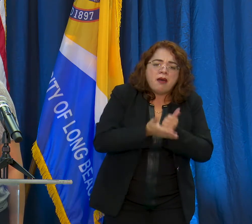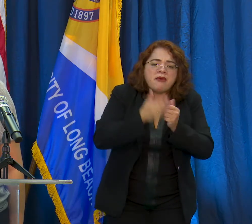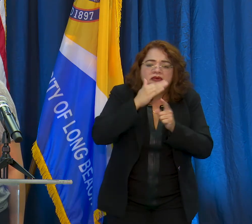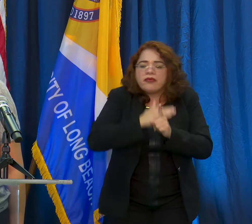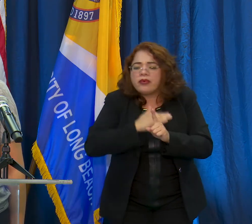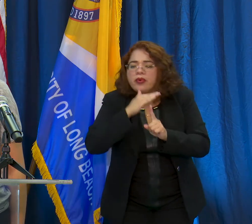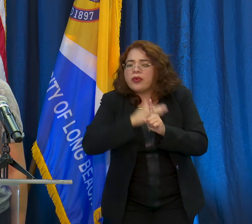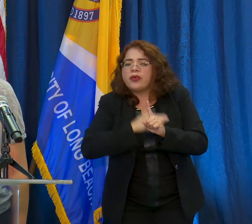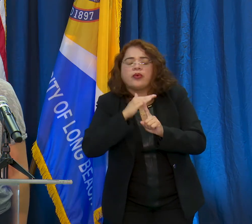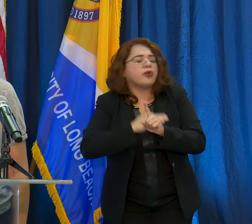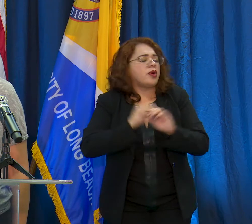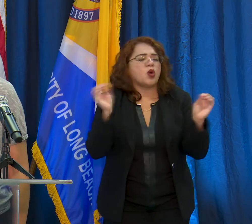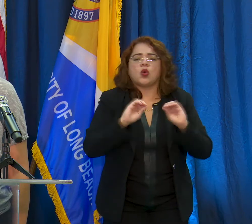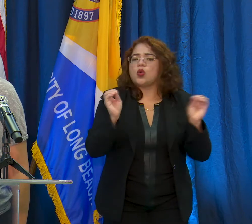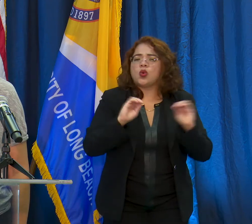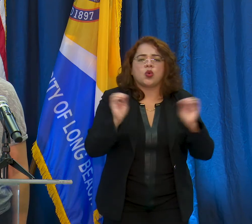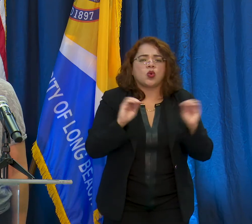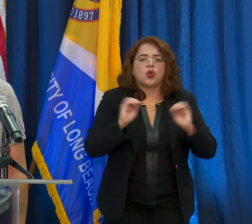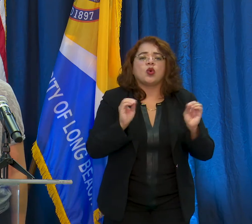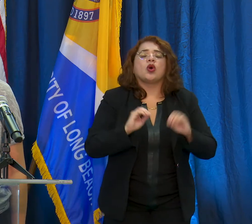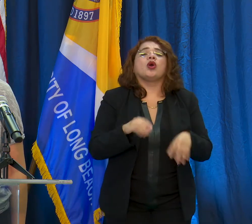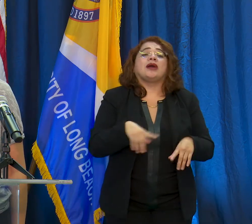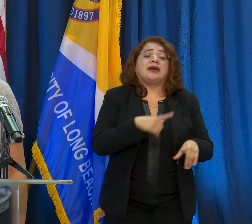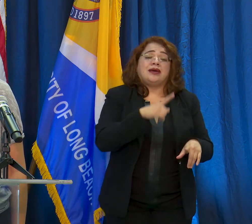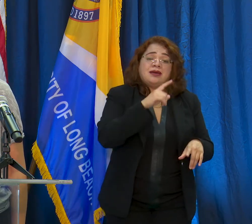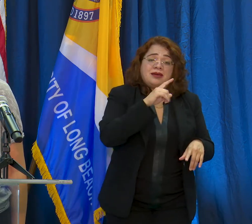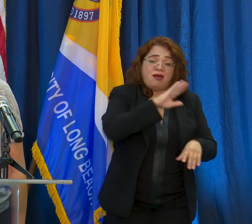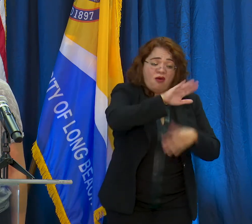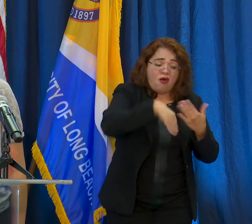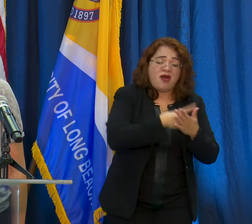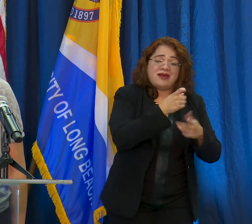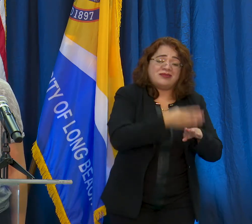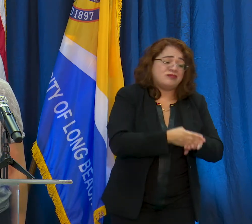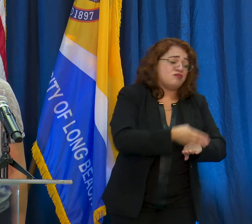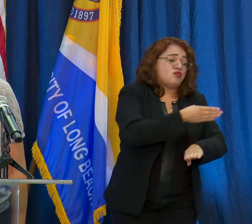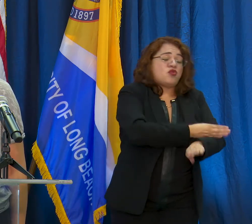They don't have to all be gone, but they need to be better.